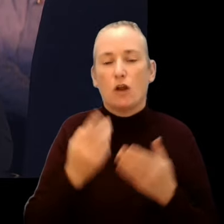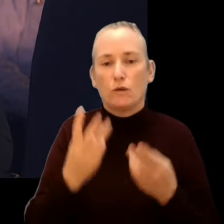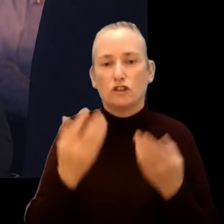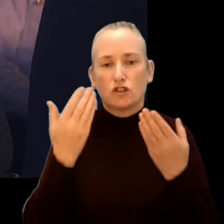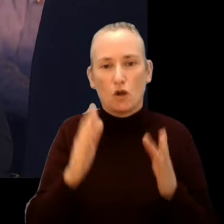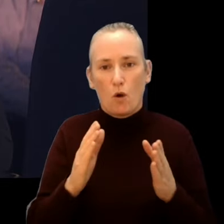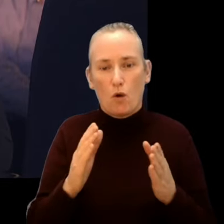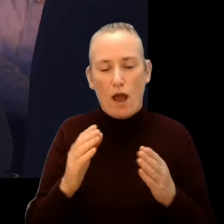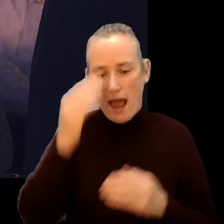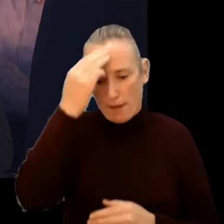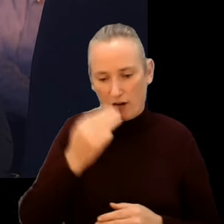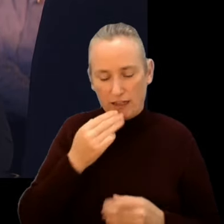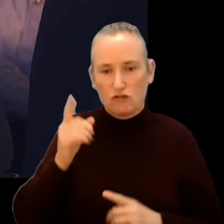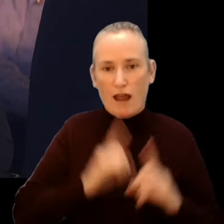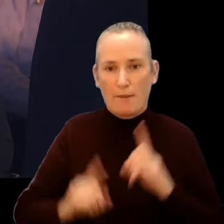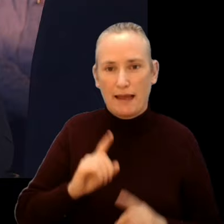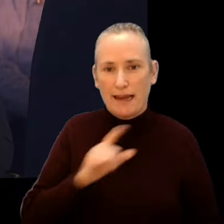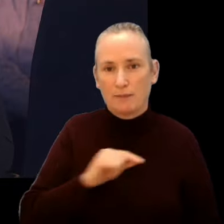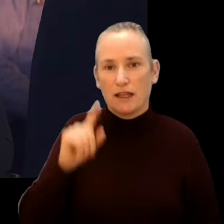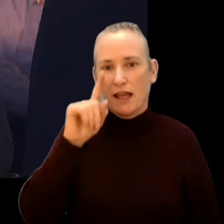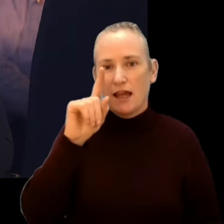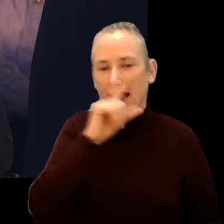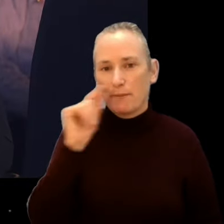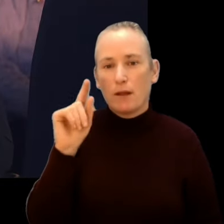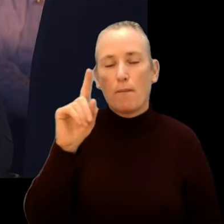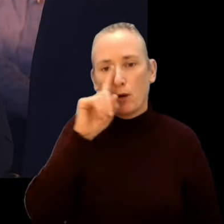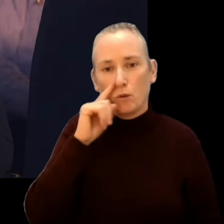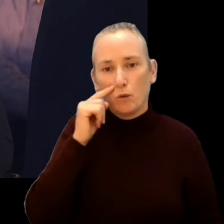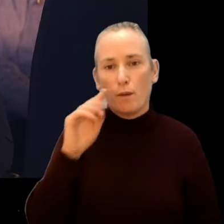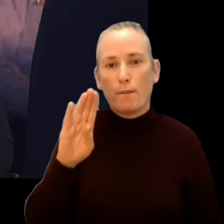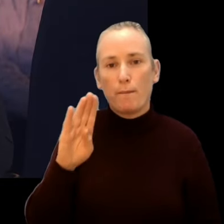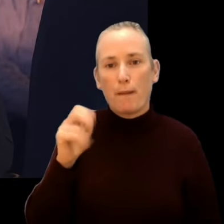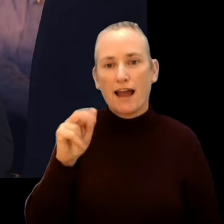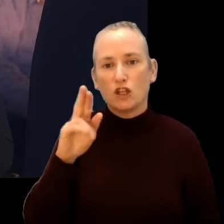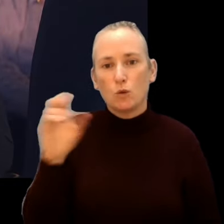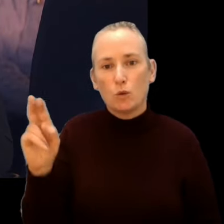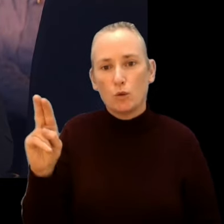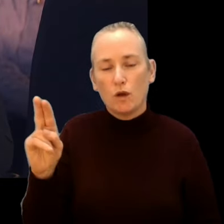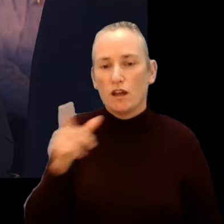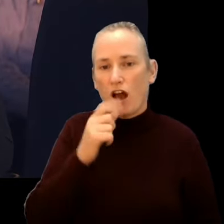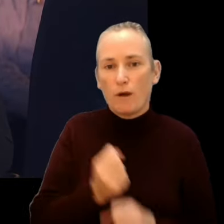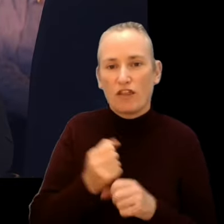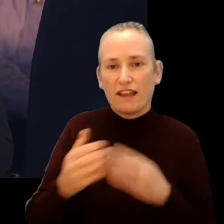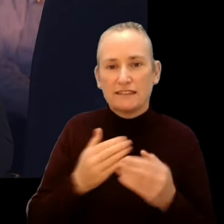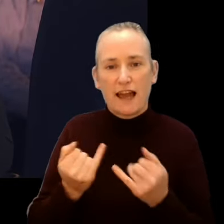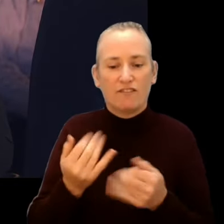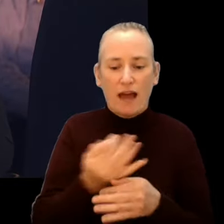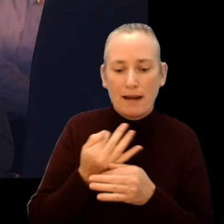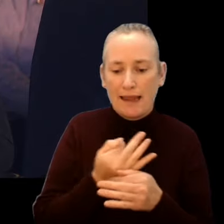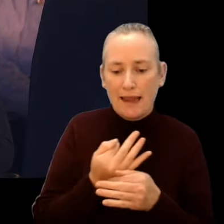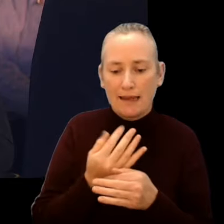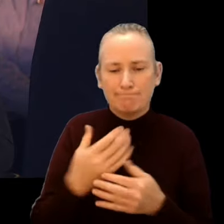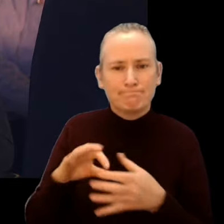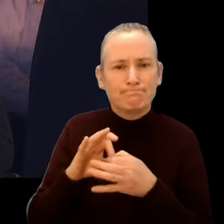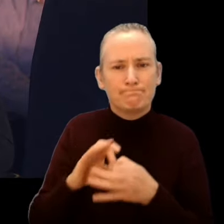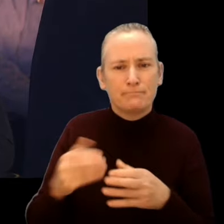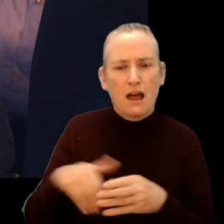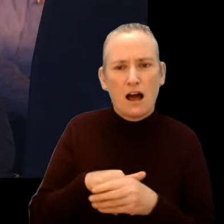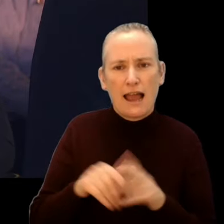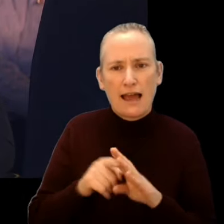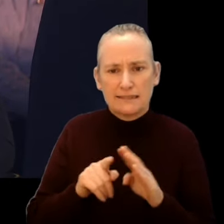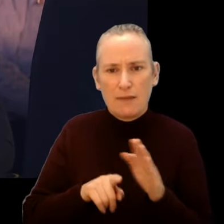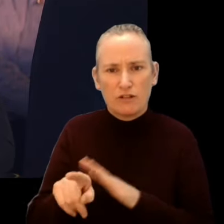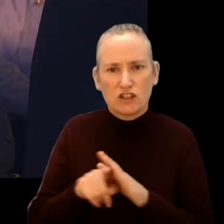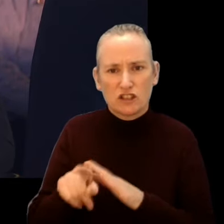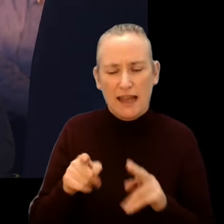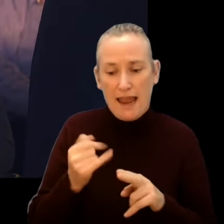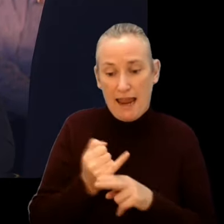American drama, Blue Bayou, that is talking about family, belonging, and emigration in contemporary America.